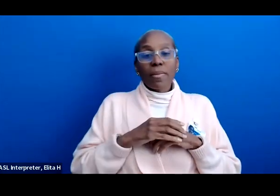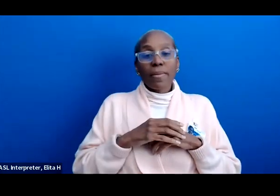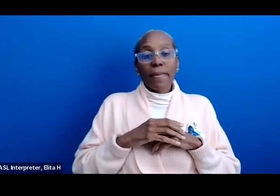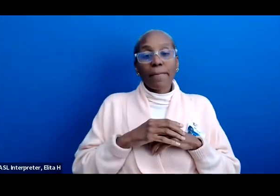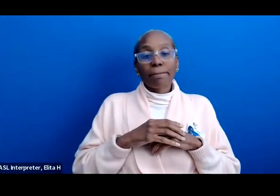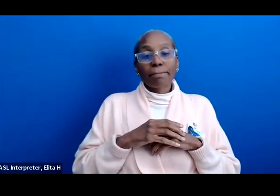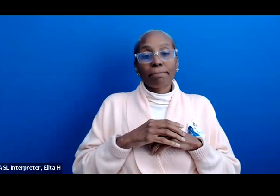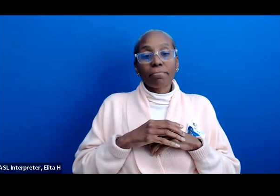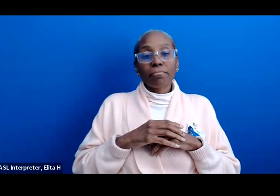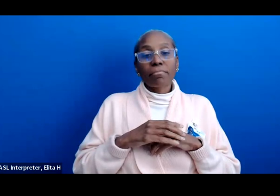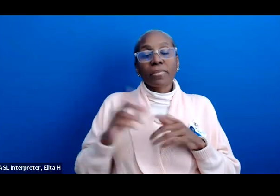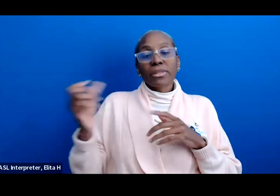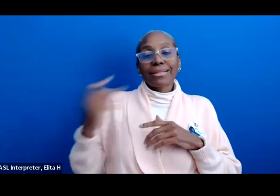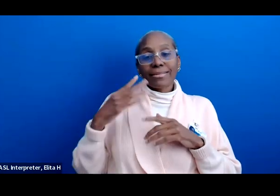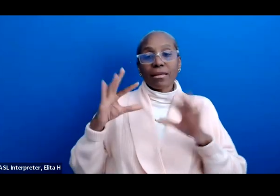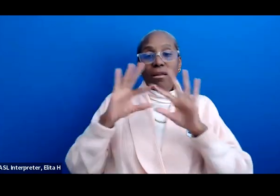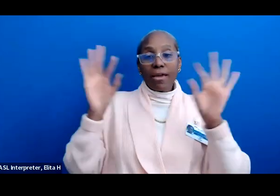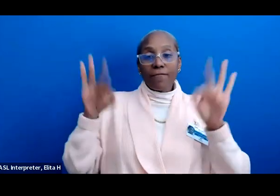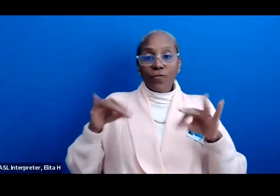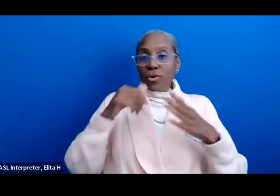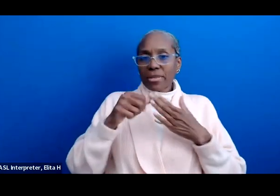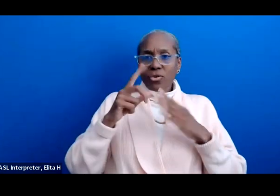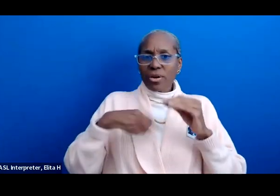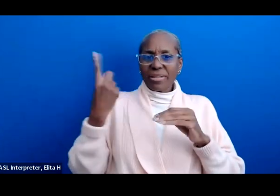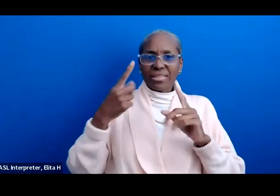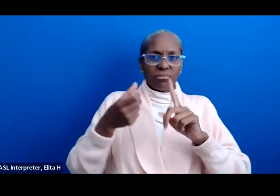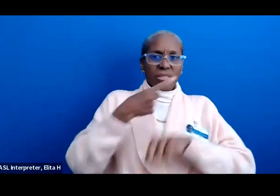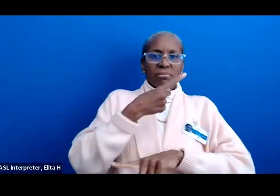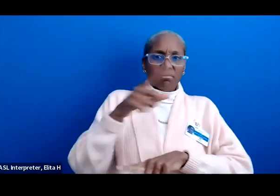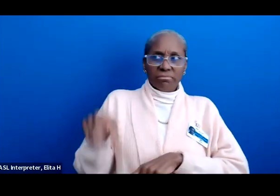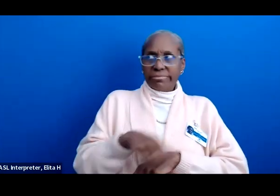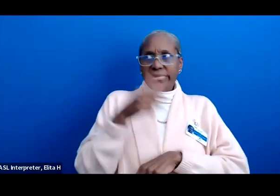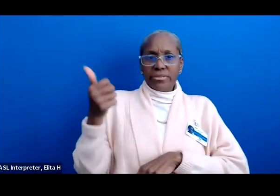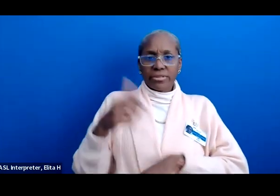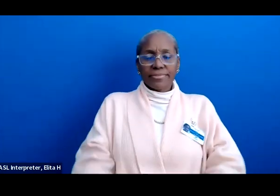It was a form letter about something else.